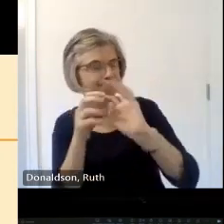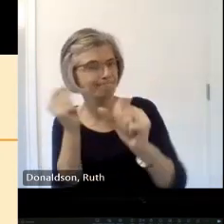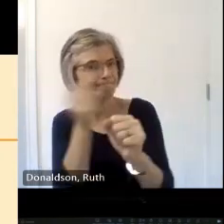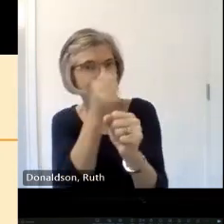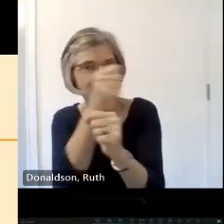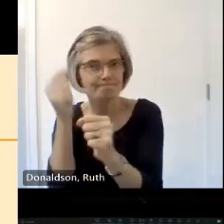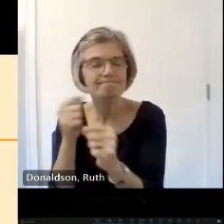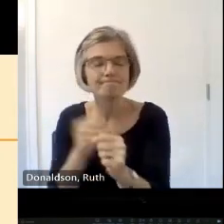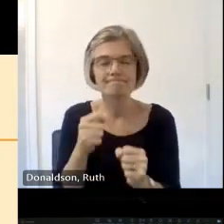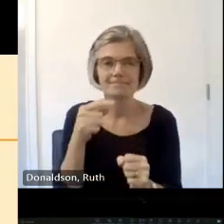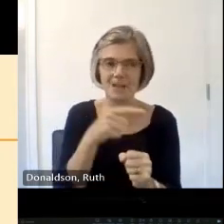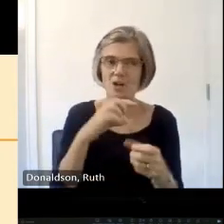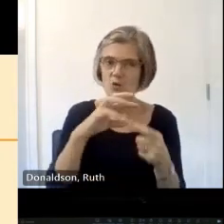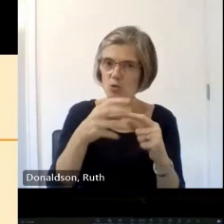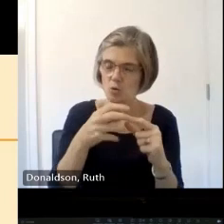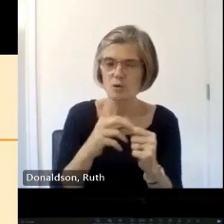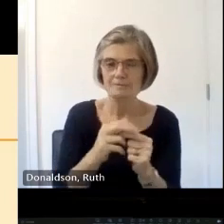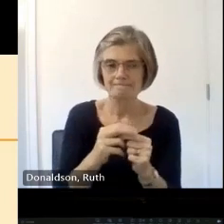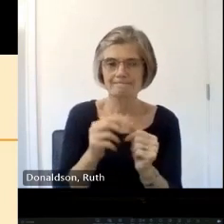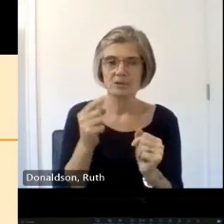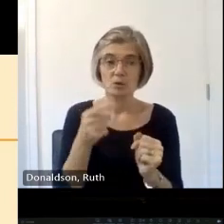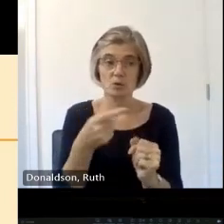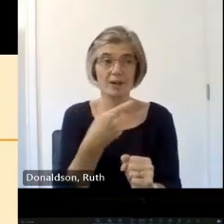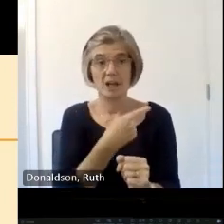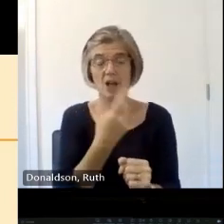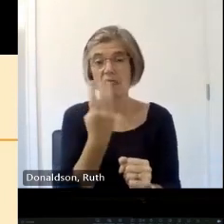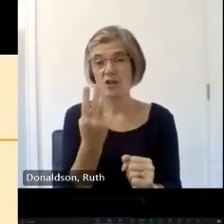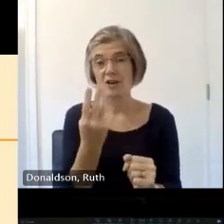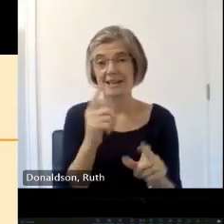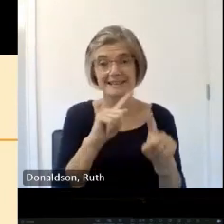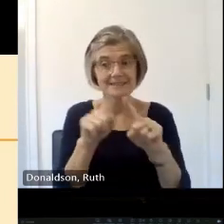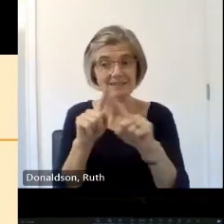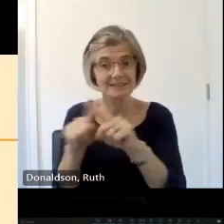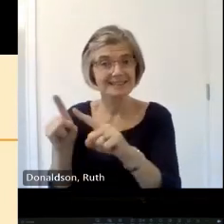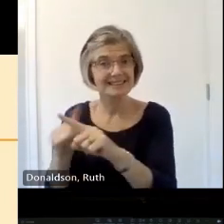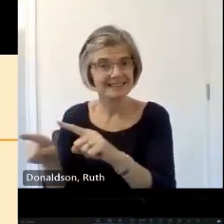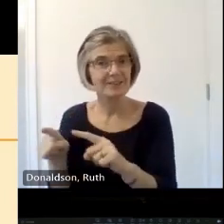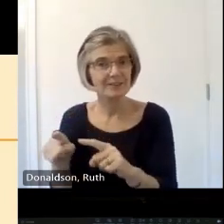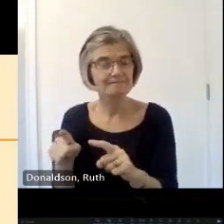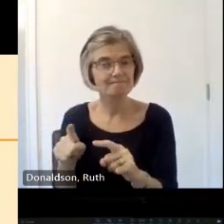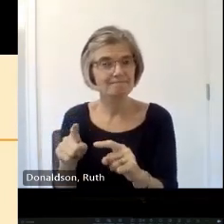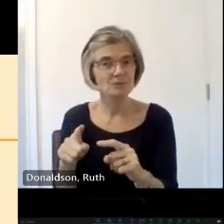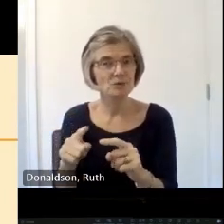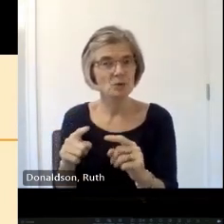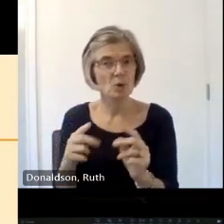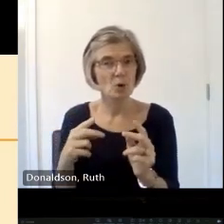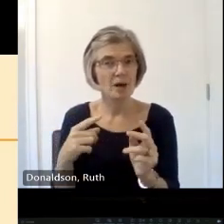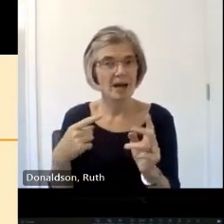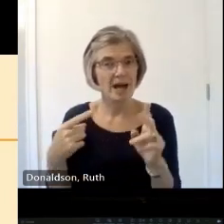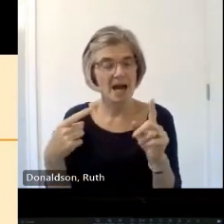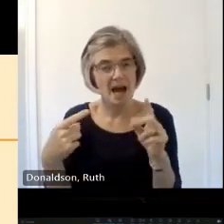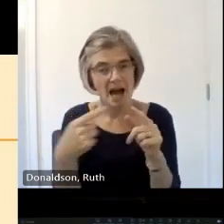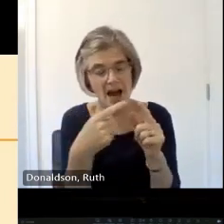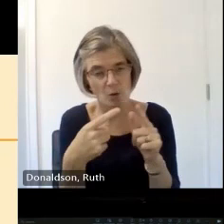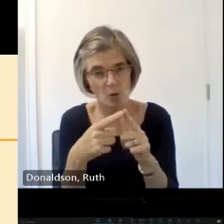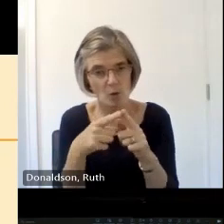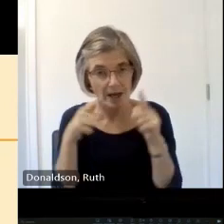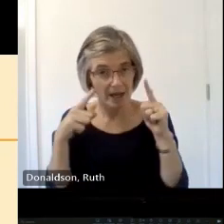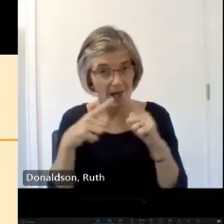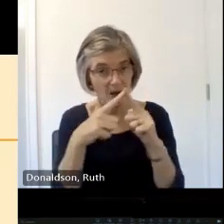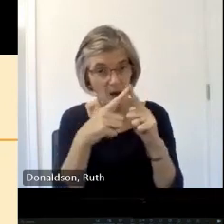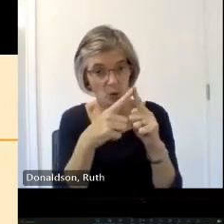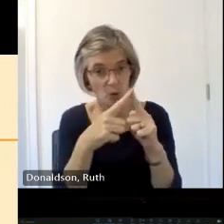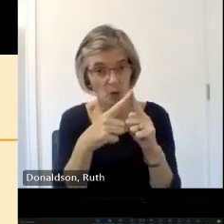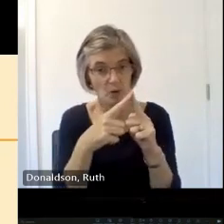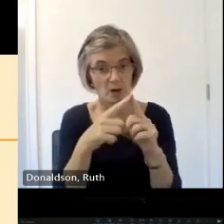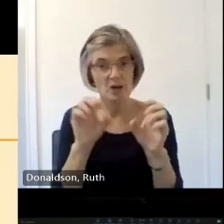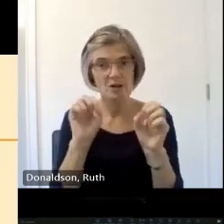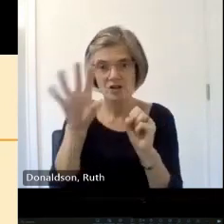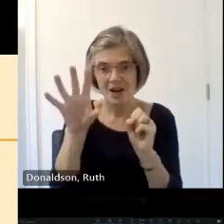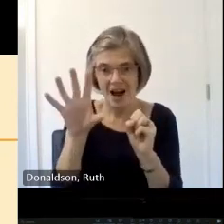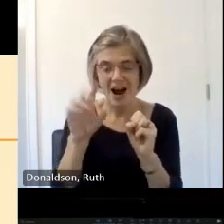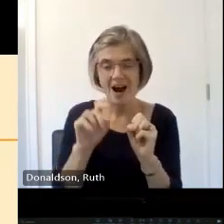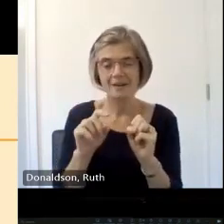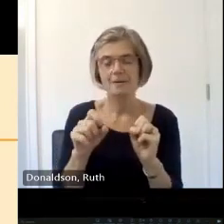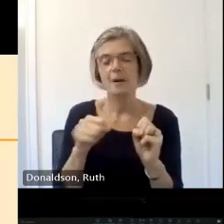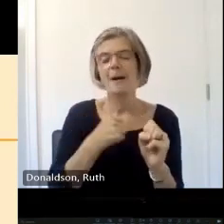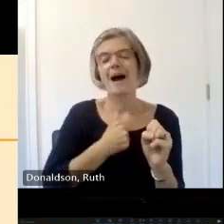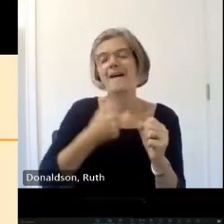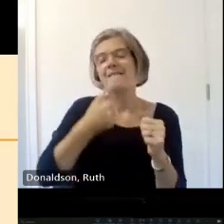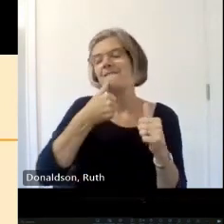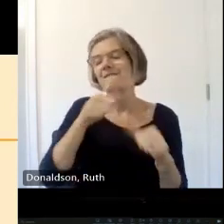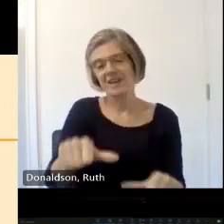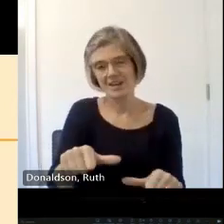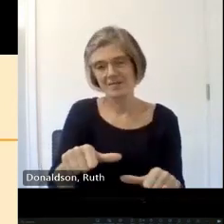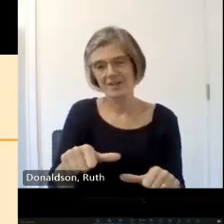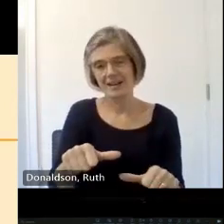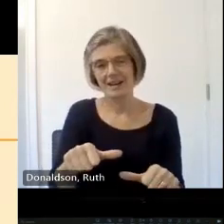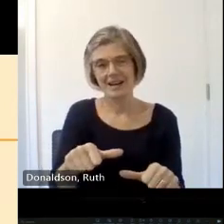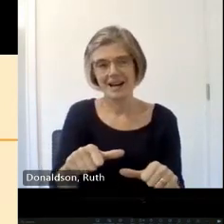Arrow Head and the three-pointed uh star and and my favorite on the end m010 as it's as it's um uh